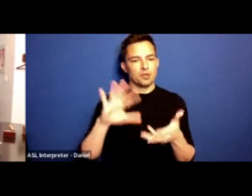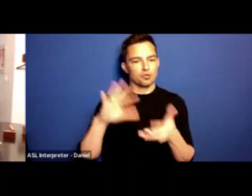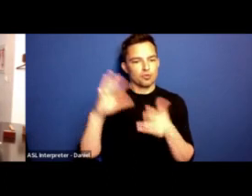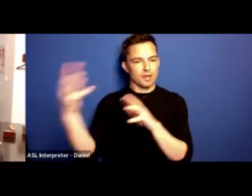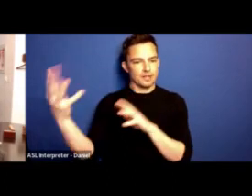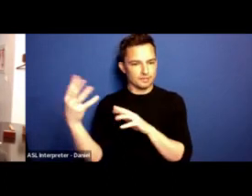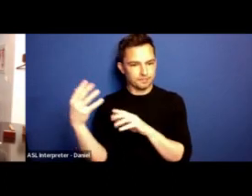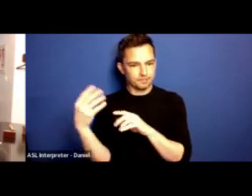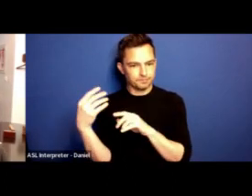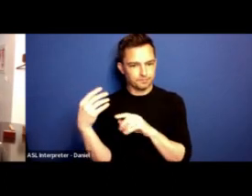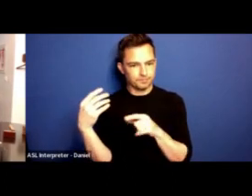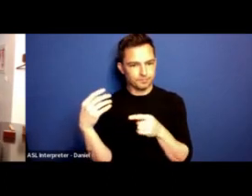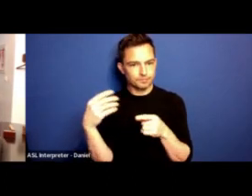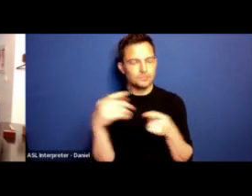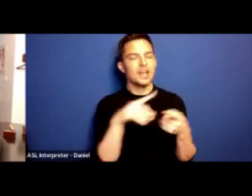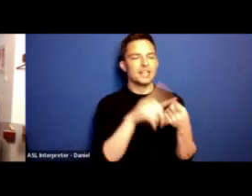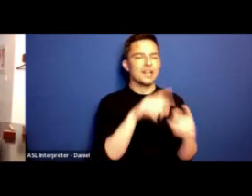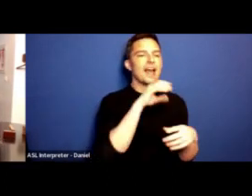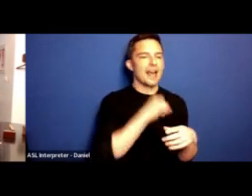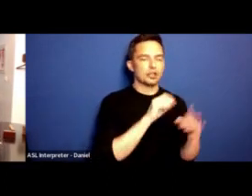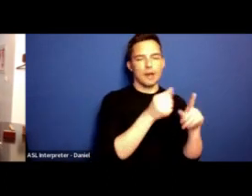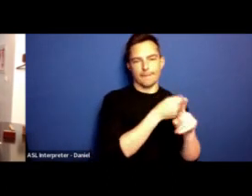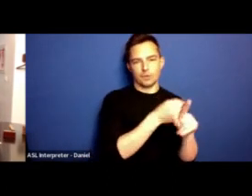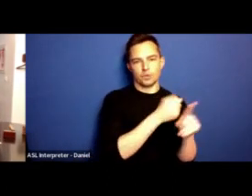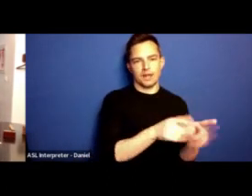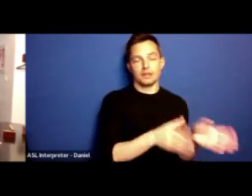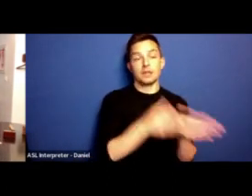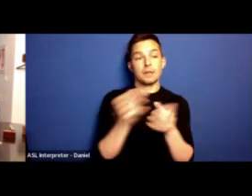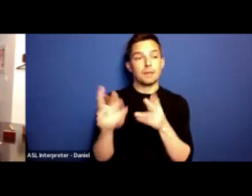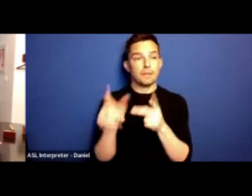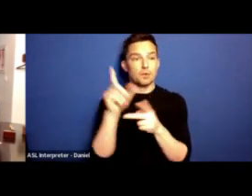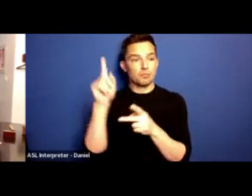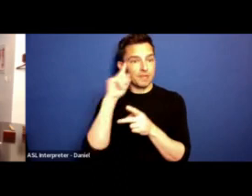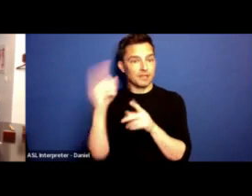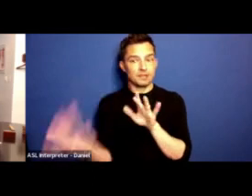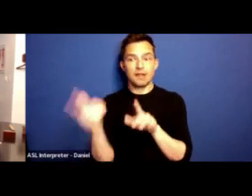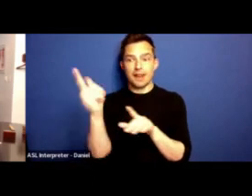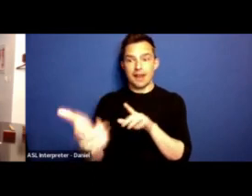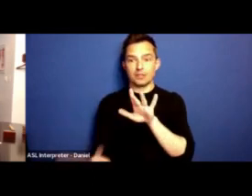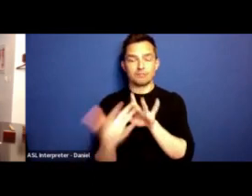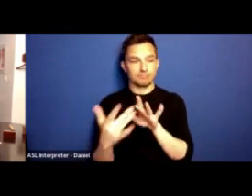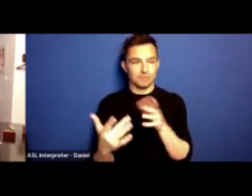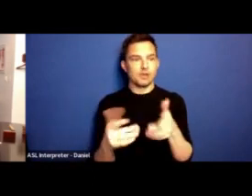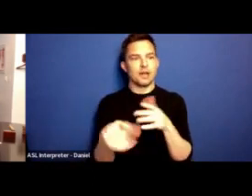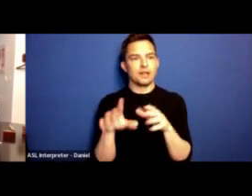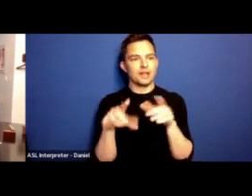term care needs, and they look for help, and what they find is this maze. It's confusing. It's the long term services and